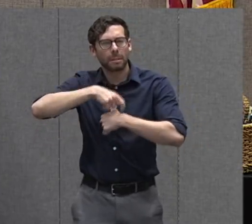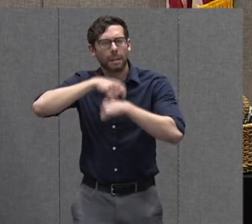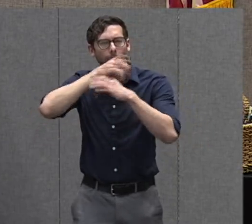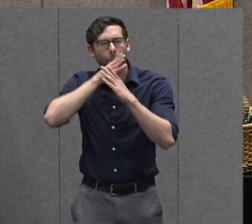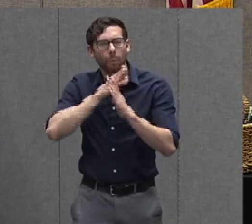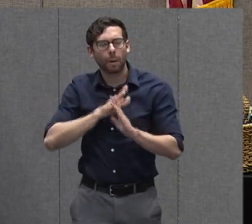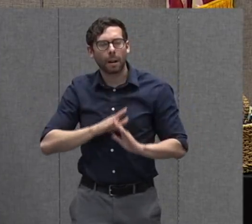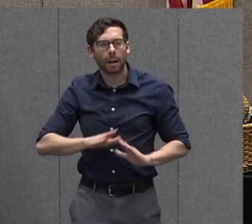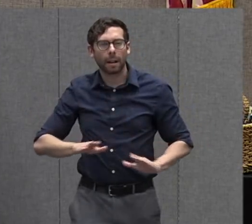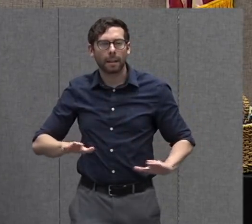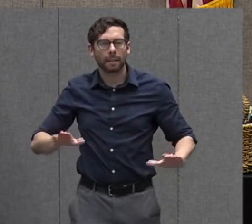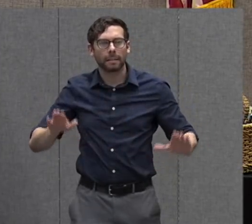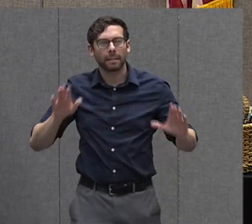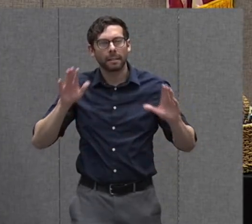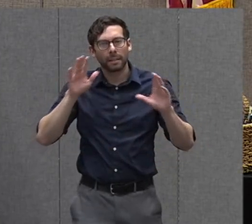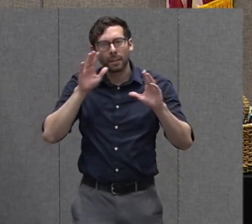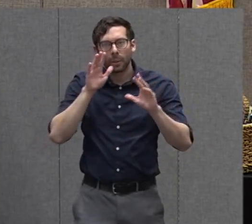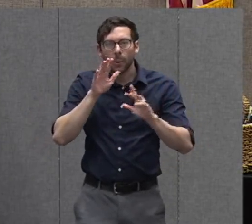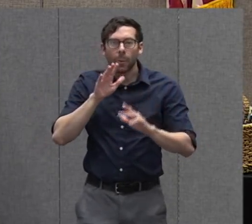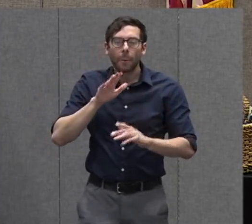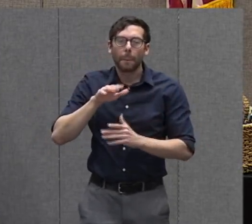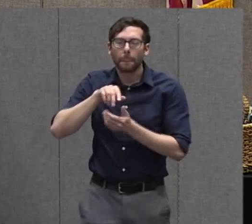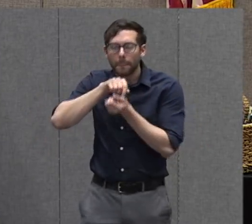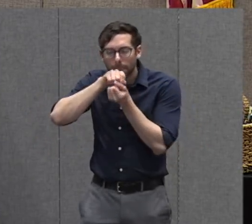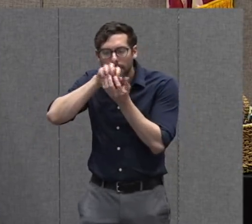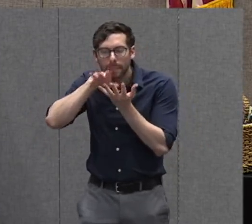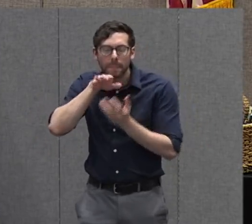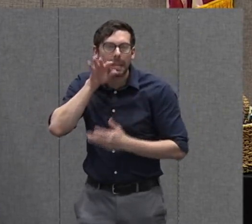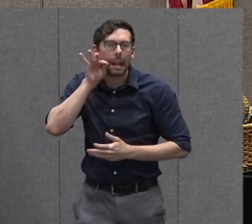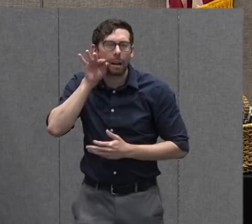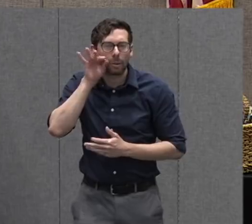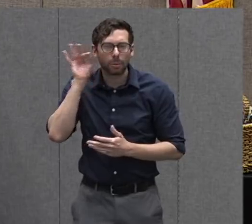My street is a thin one with houses, on both sides.